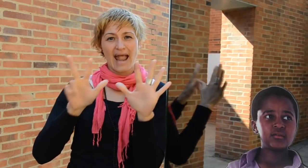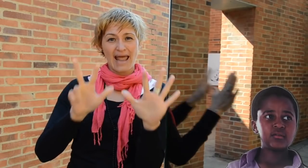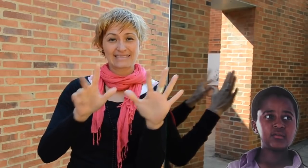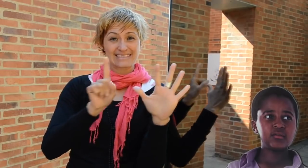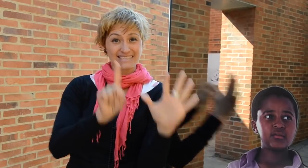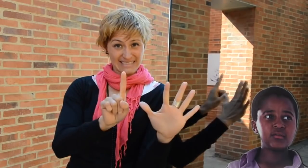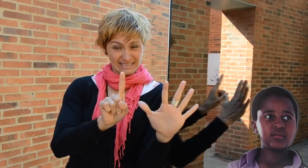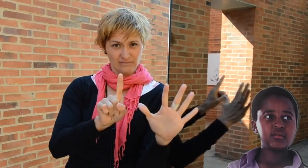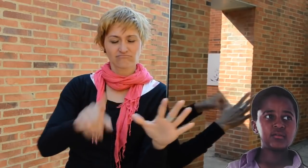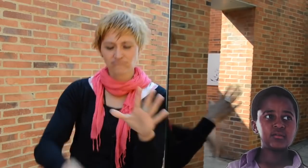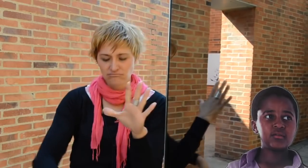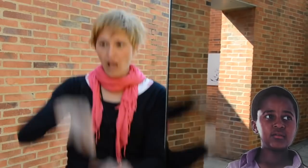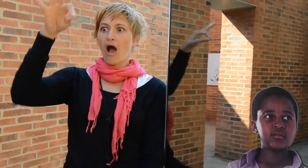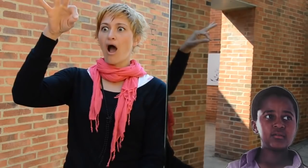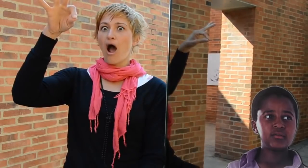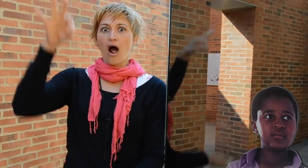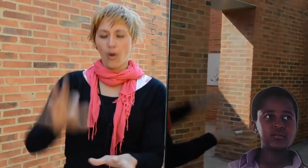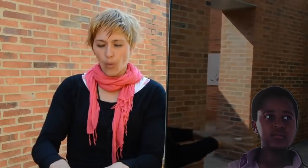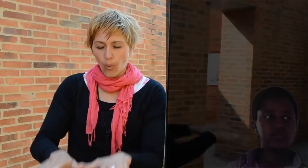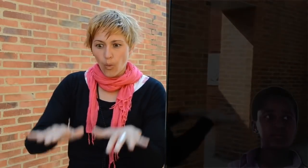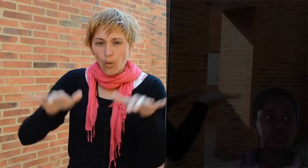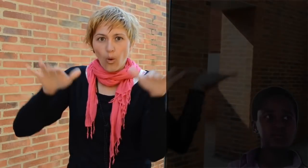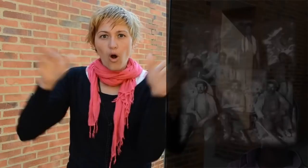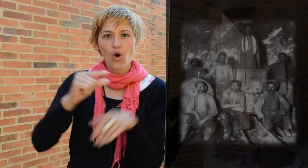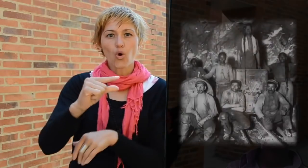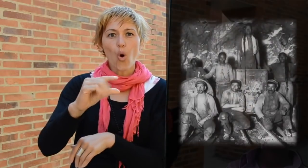In the year of 1886, gold was discovered